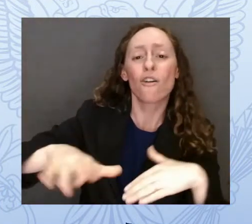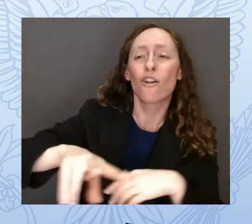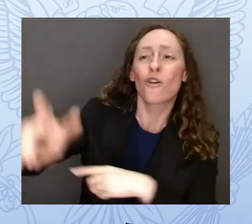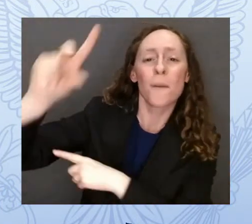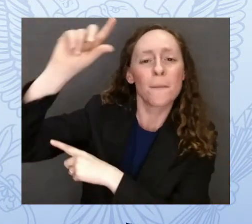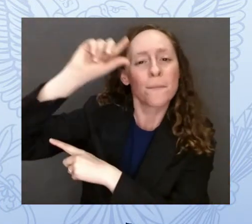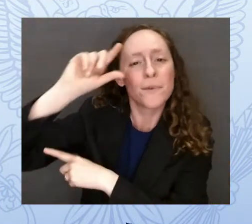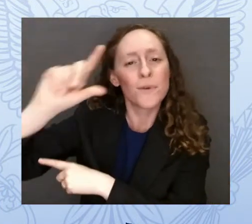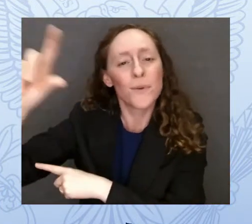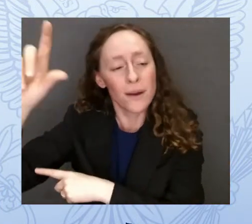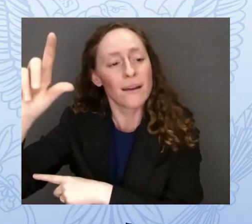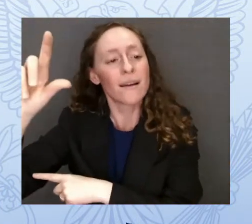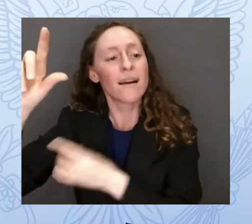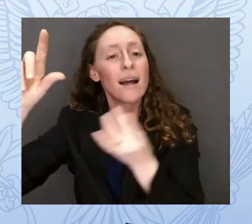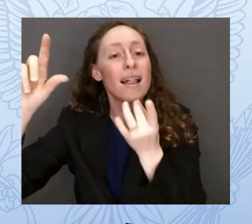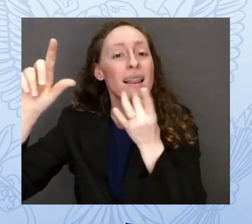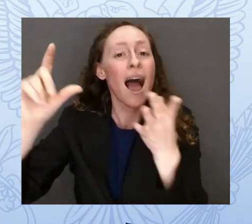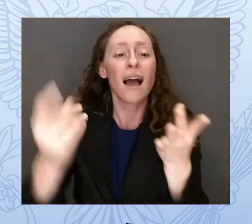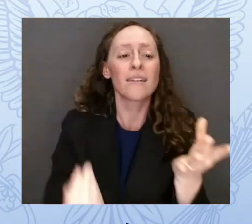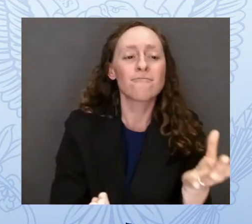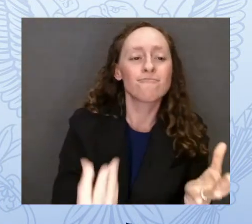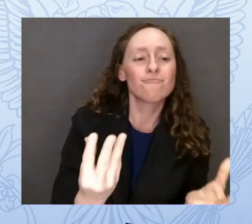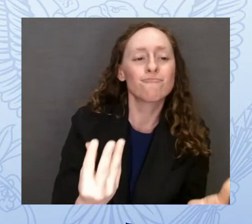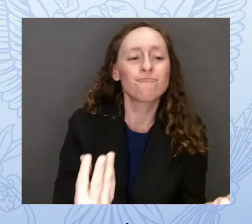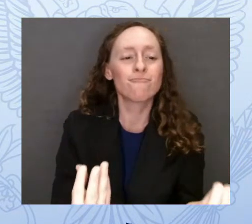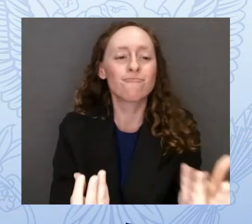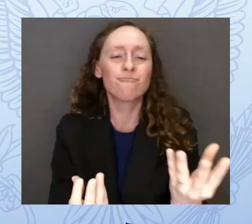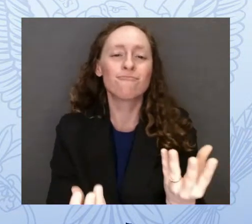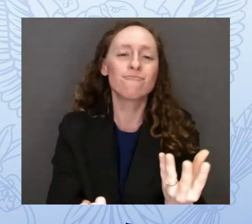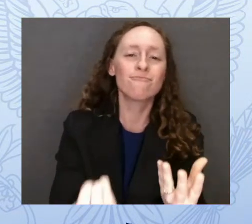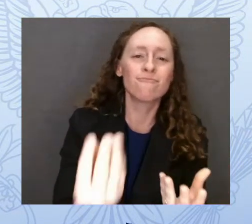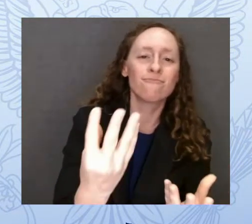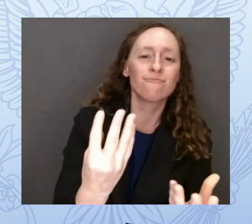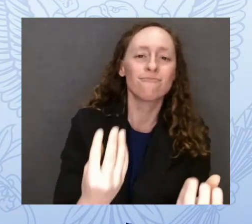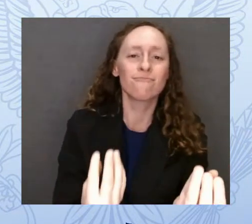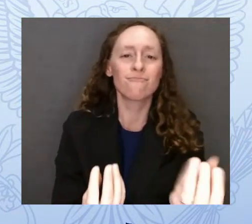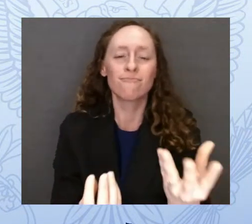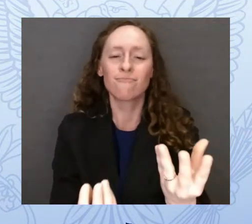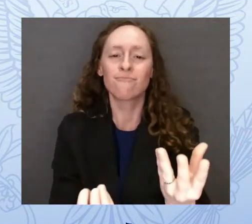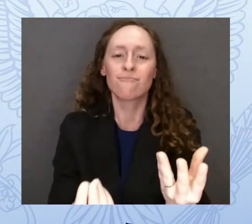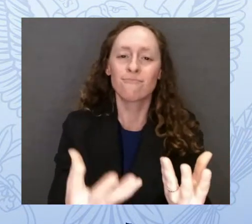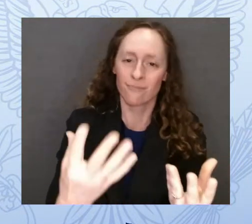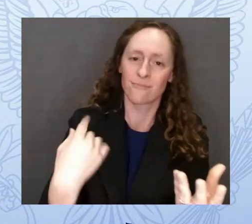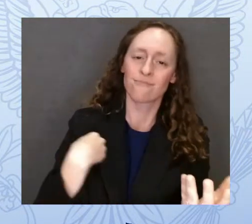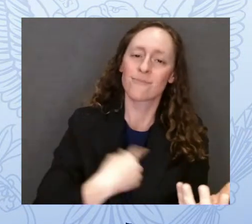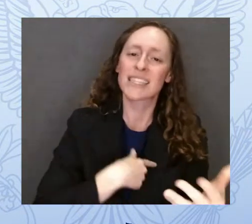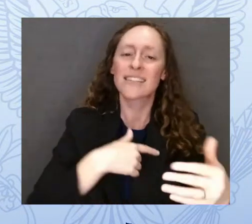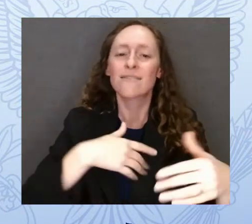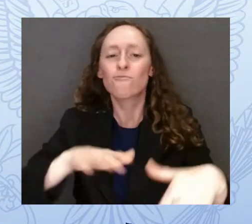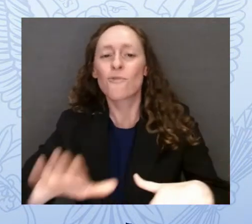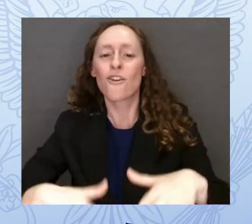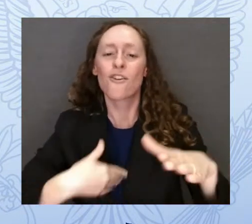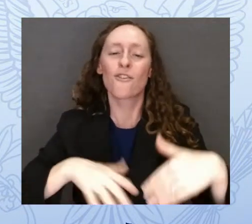with all the warmth and love and laughter we hope they take away from our time together.